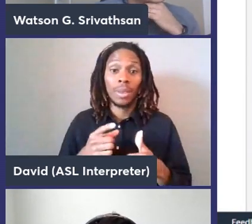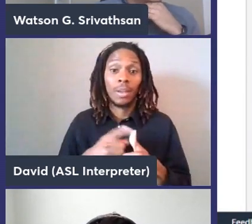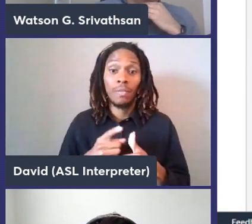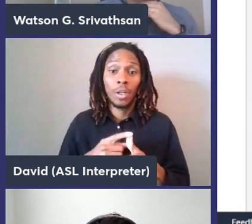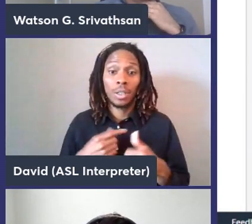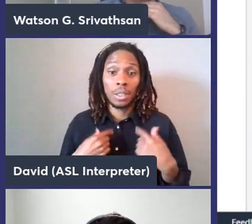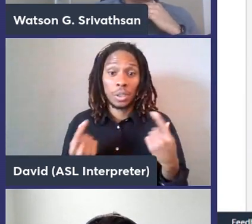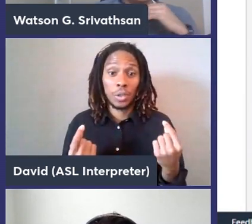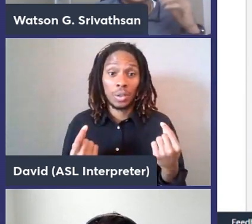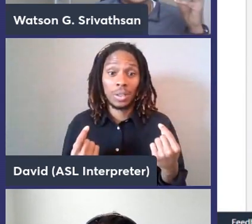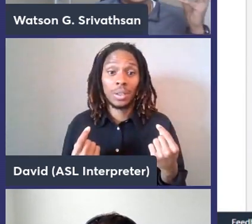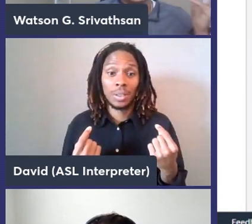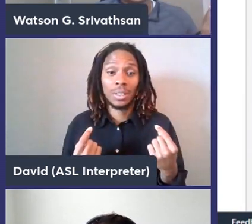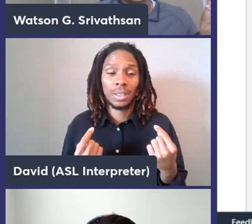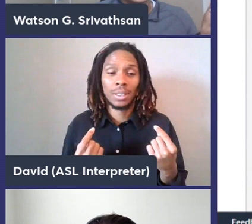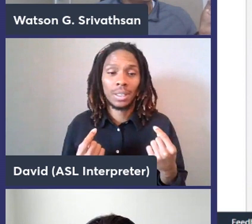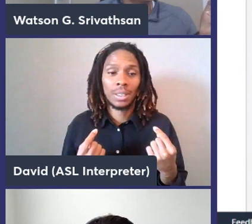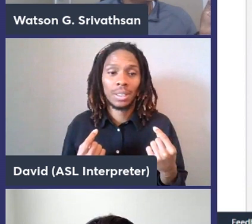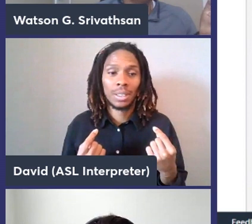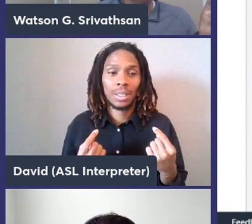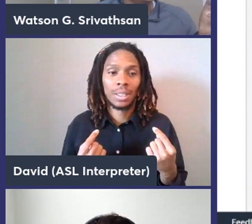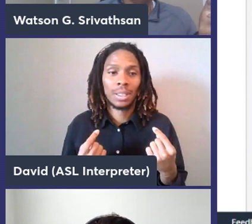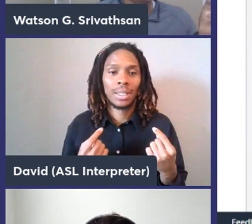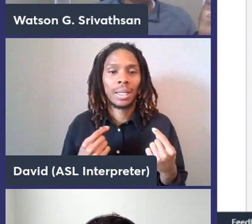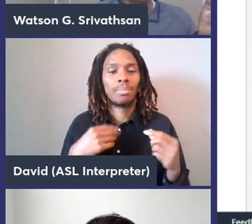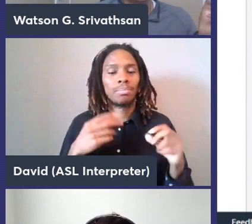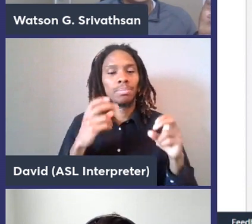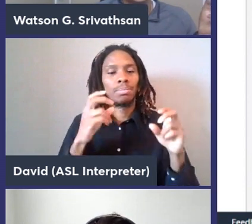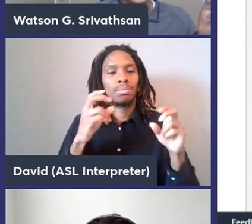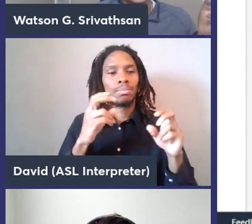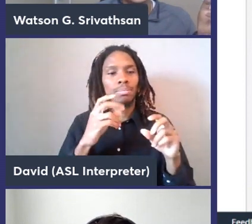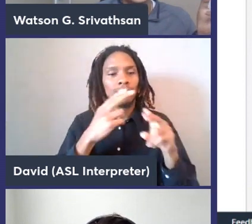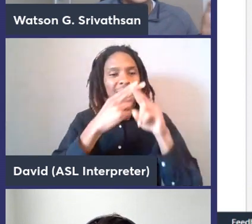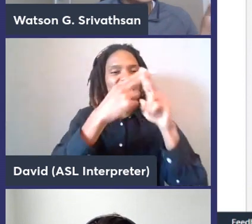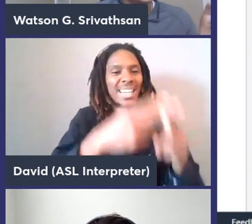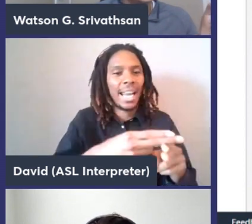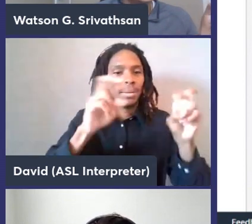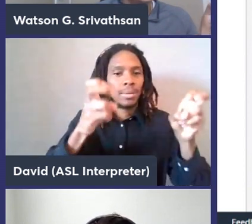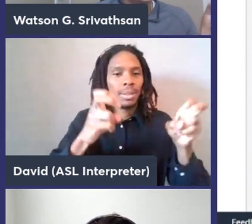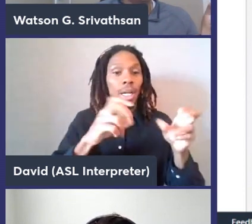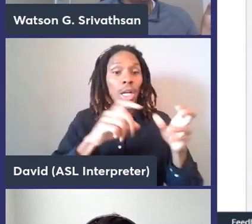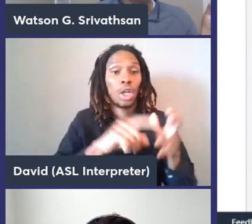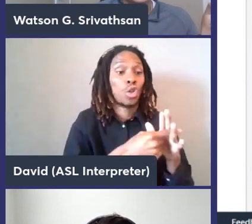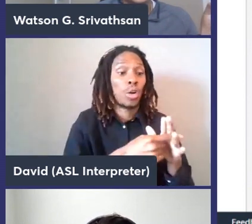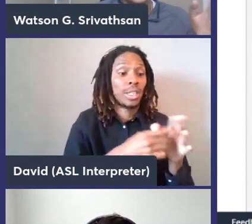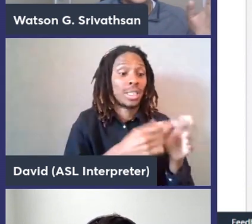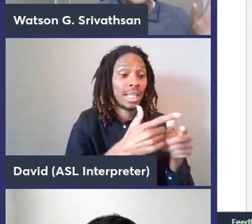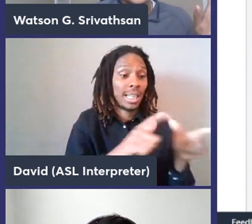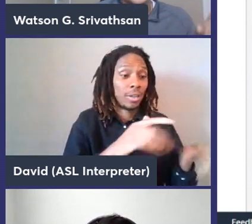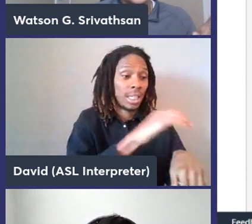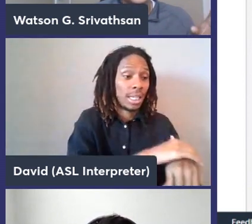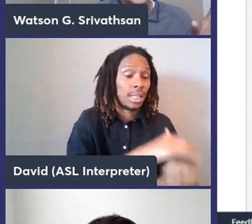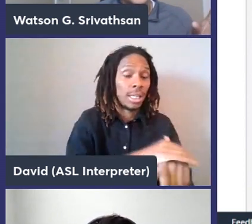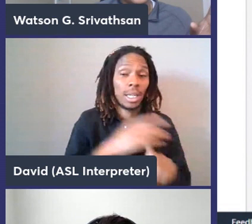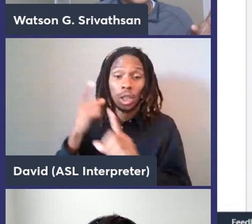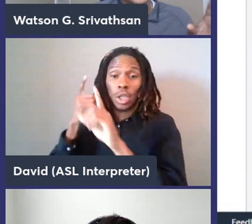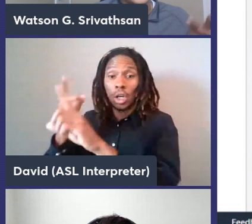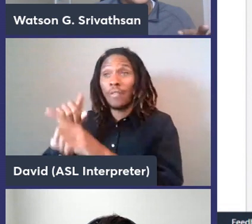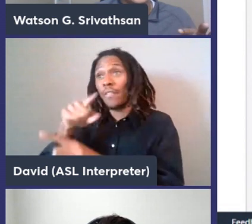is I'm giving this job a name. I'm selecting the source language as English. The target language for this first job,